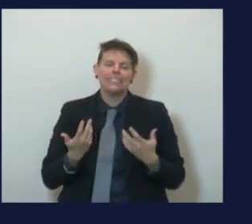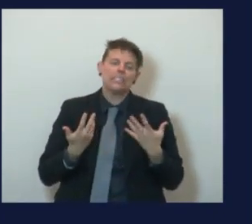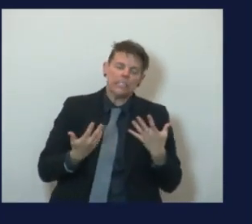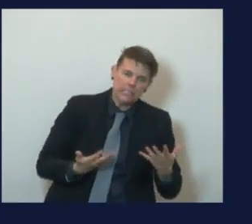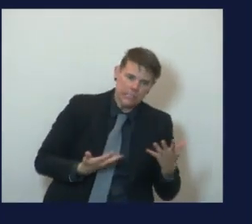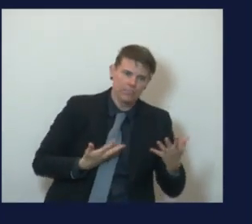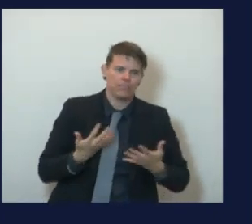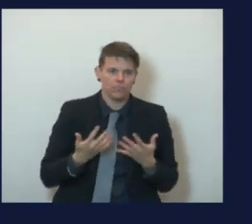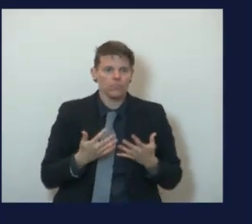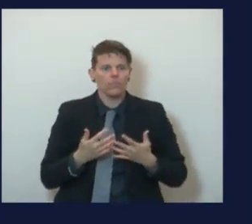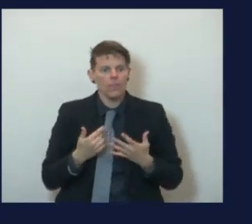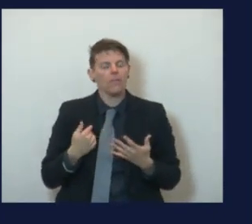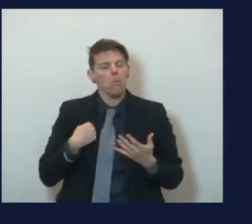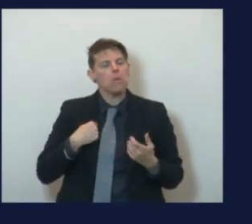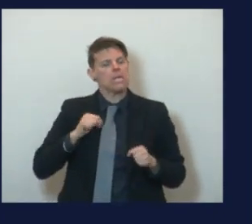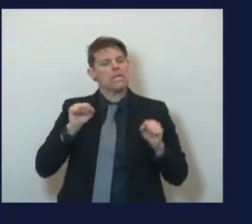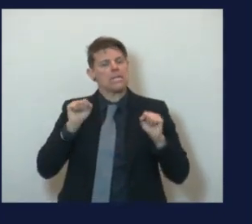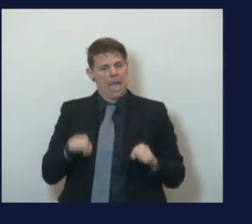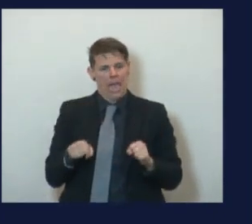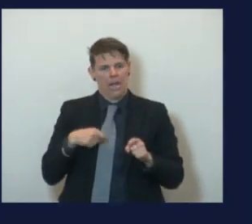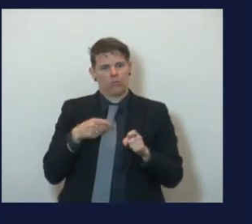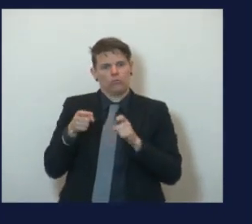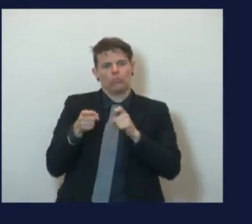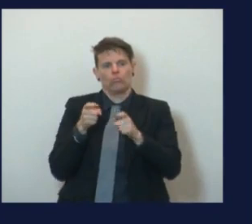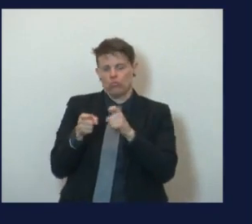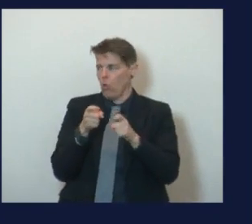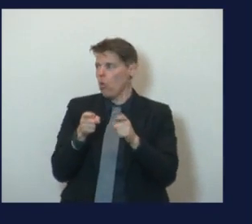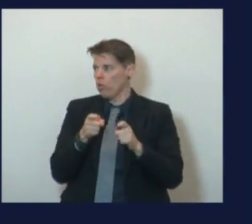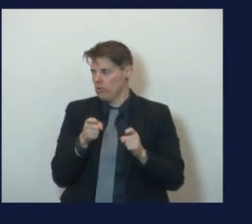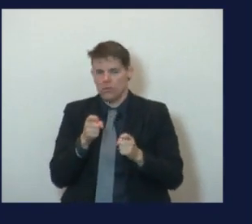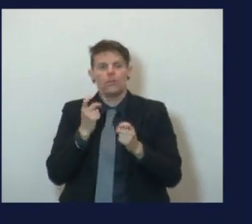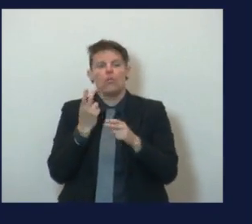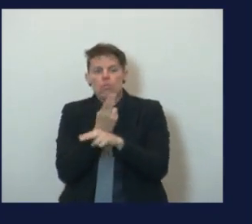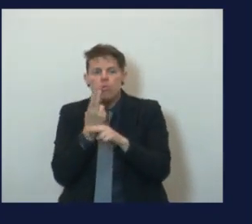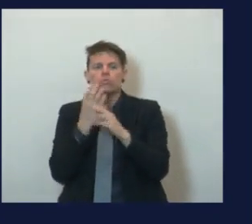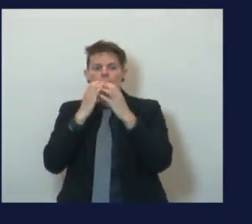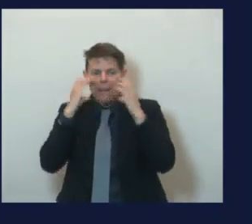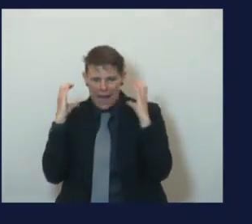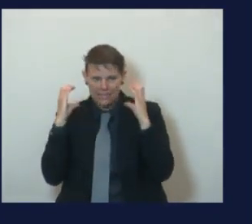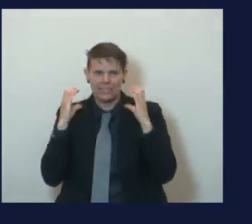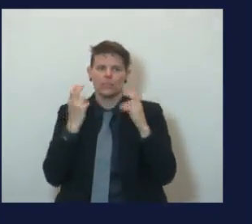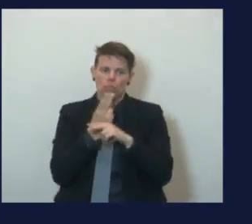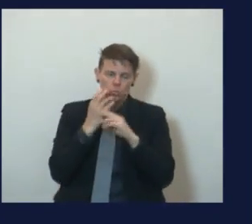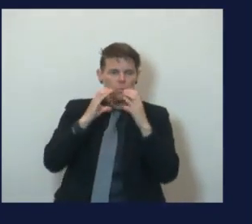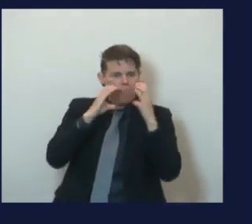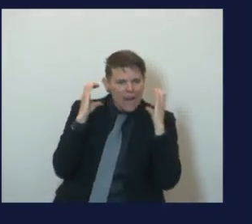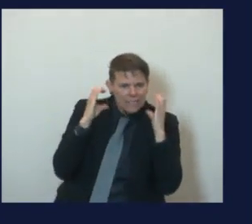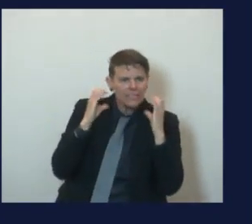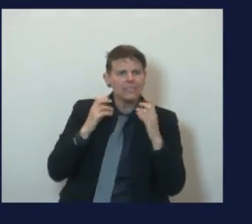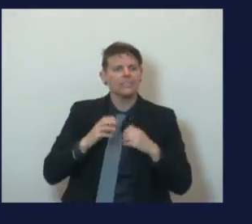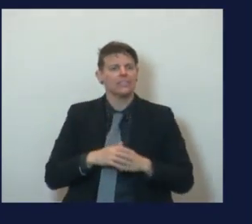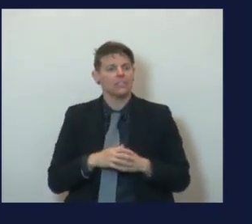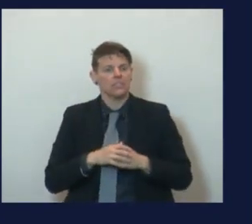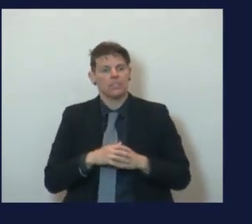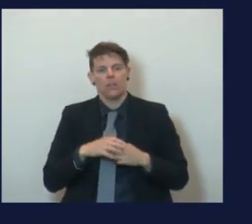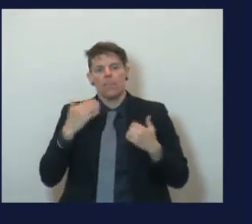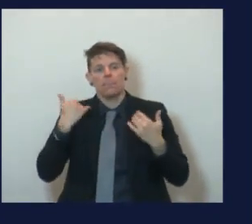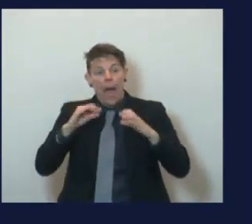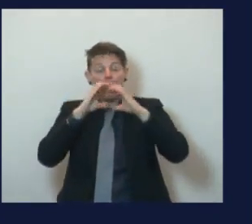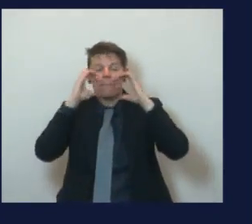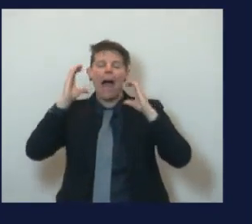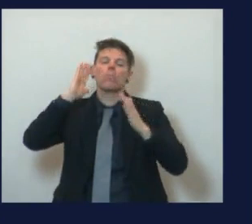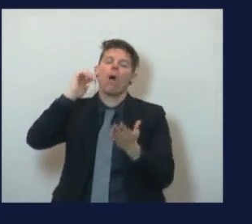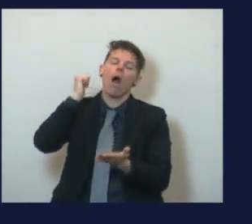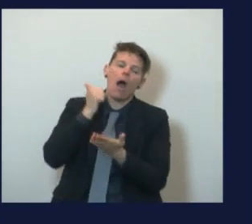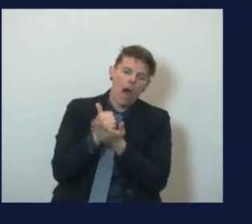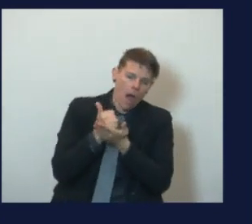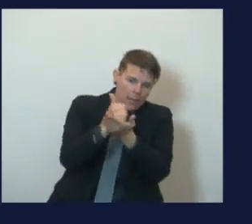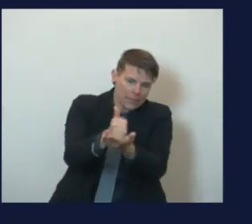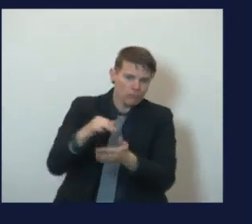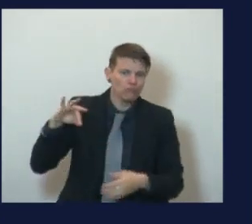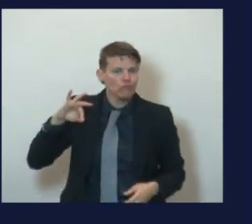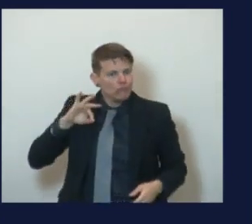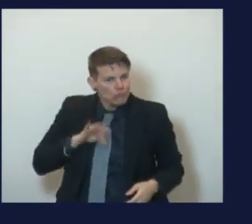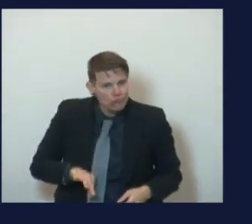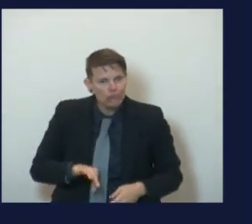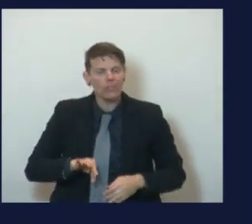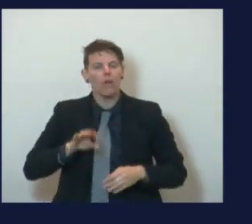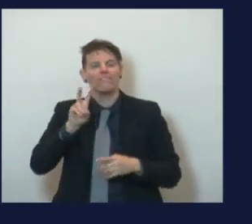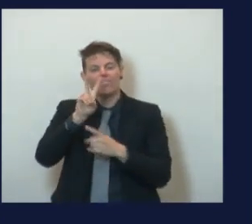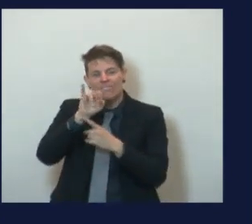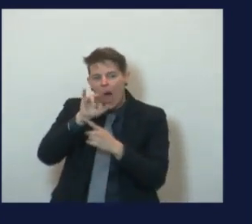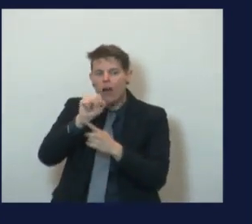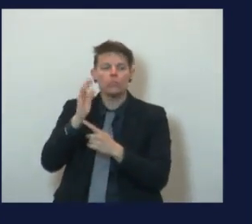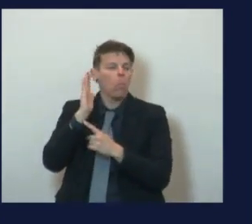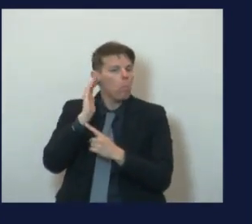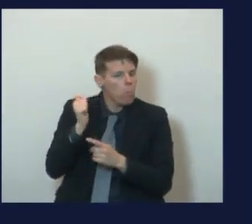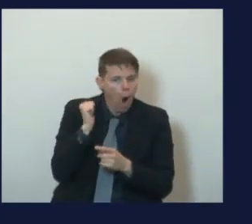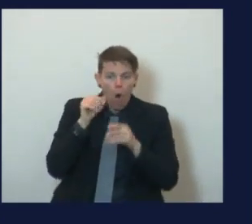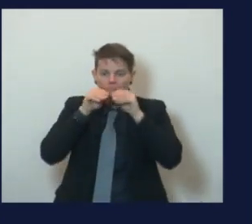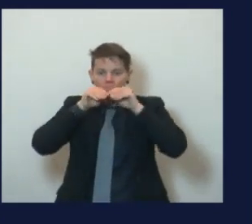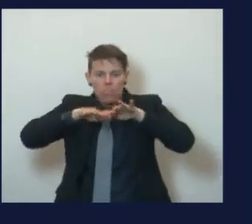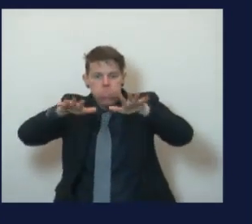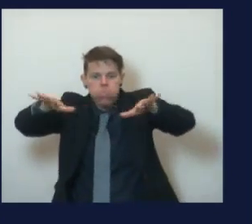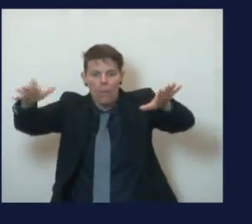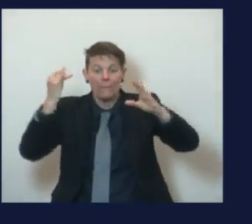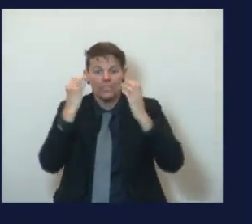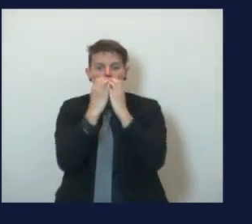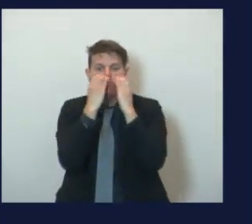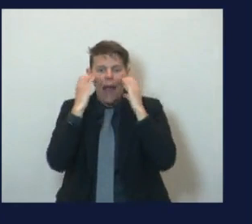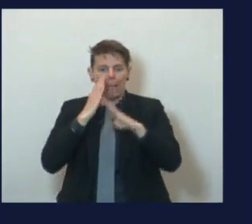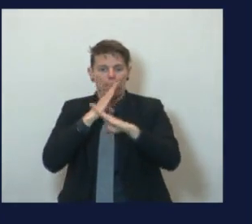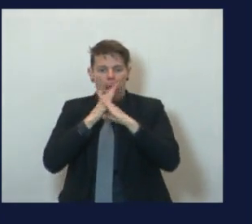IF YOU MUST GO OUT, THESE CAN MITIGATE -- WE HAVE TALKED ABOUT THE DIFFERENCE BETWEEN A RESPIRATOR AND THE HEALTH CARE WORKERS, MAKING SURE THAT THEY CANNOT PASS THAT VIRUS ONTO A